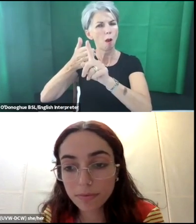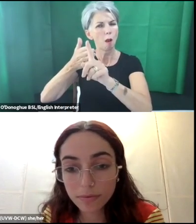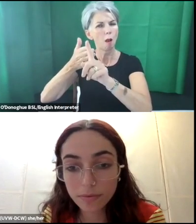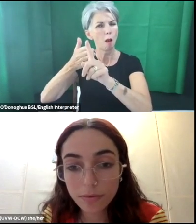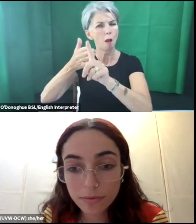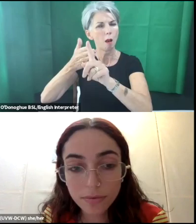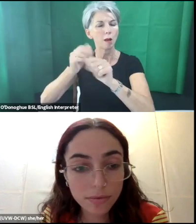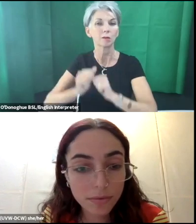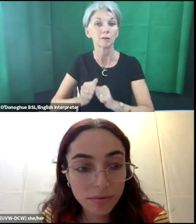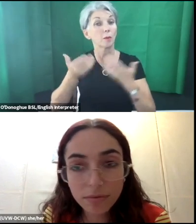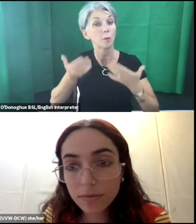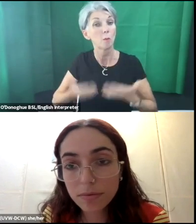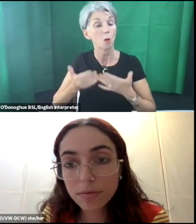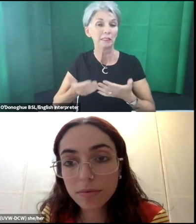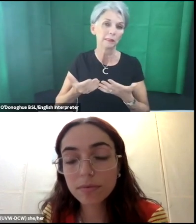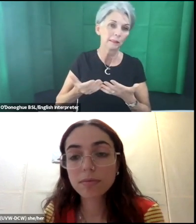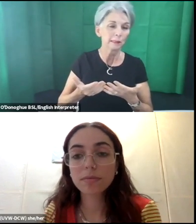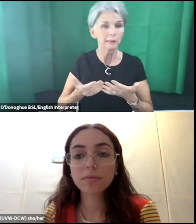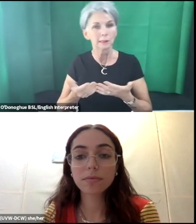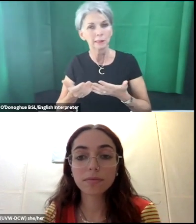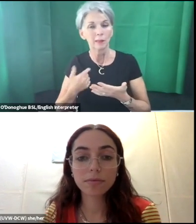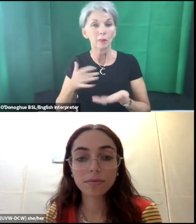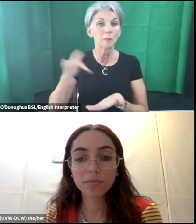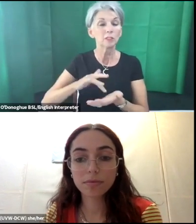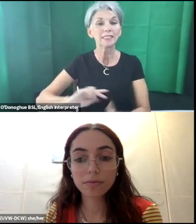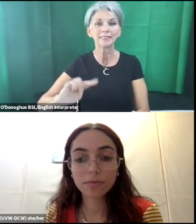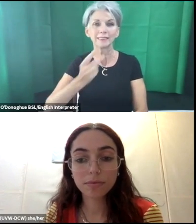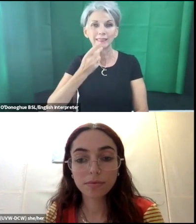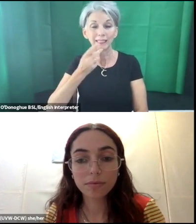So at the moment we are in the middle of our second year of Whose Future, which